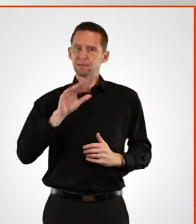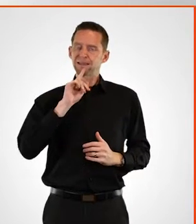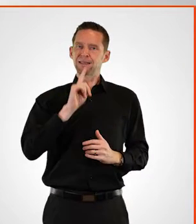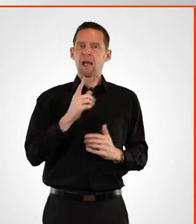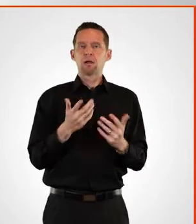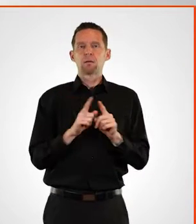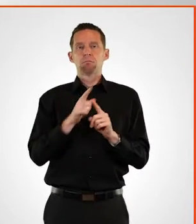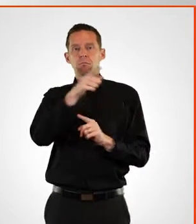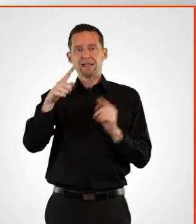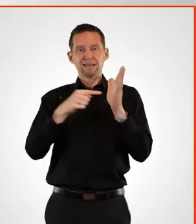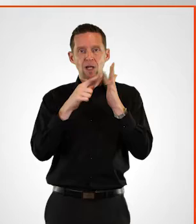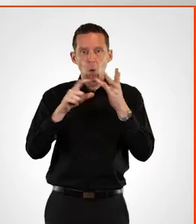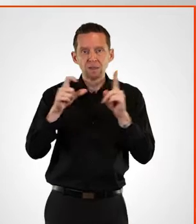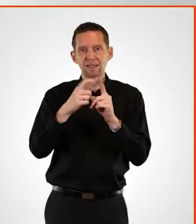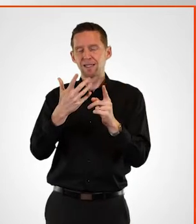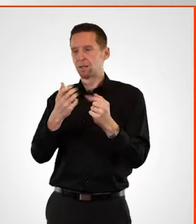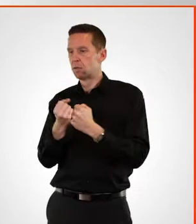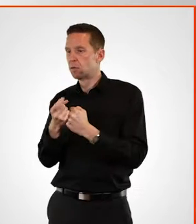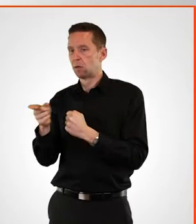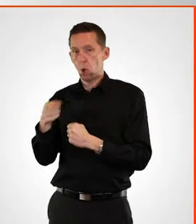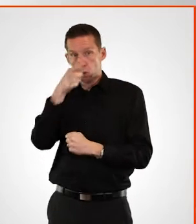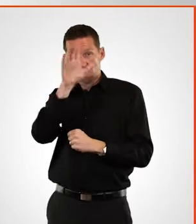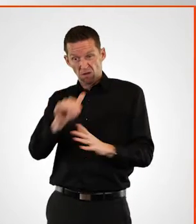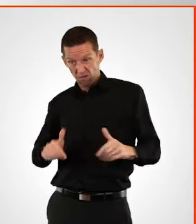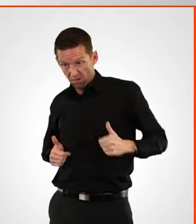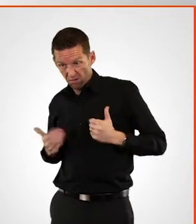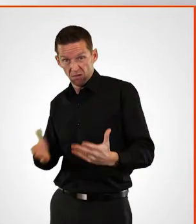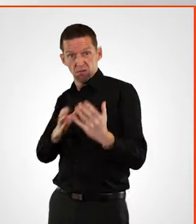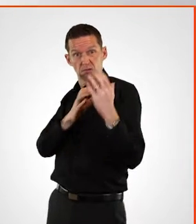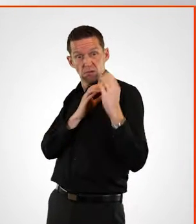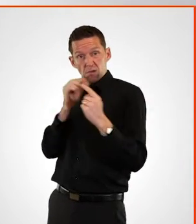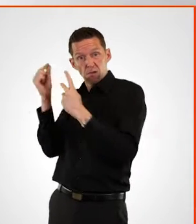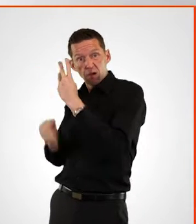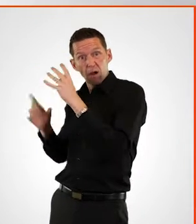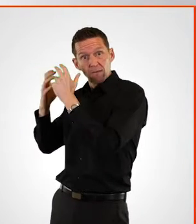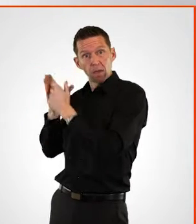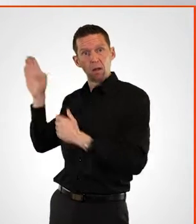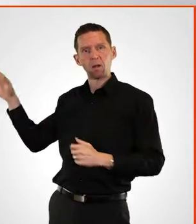as the teacher of the deaf and hard of hearing students that you have to deliver this whole curriculum.